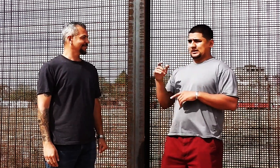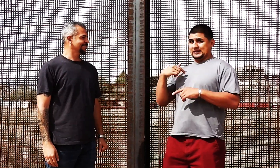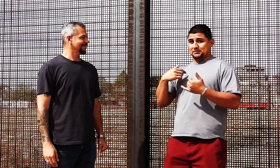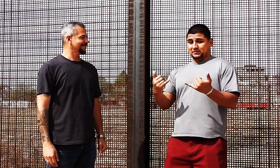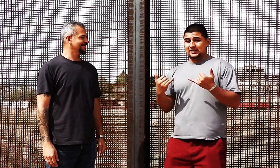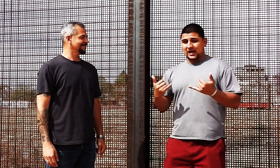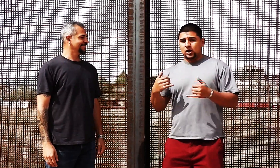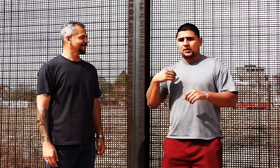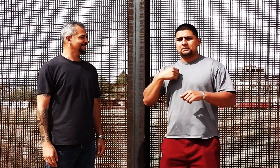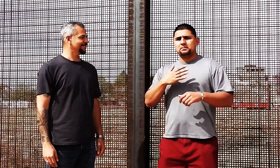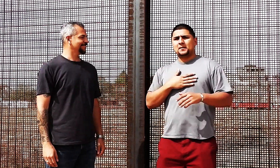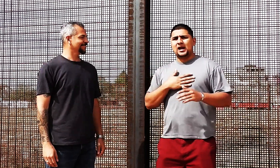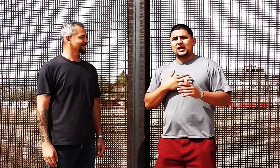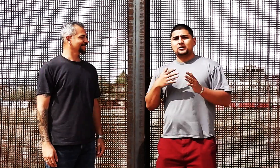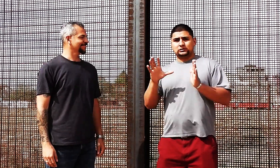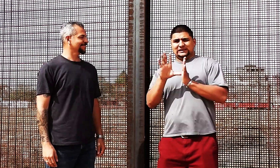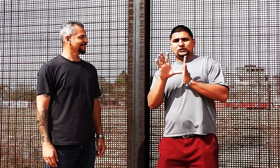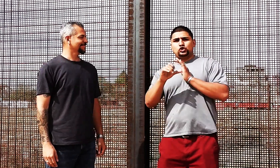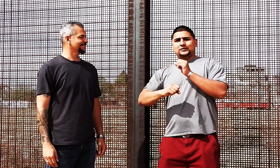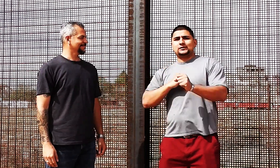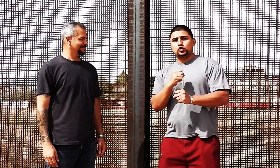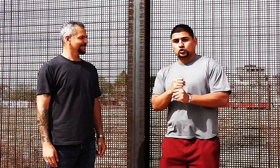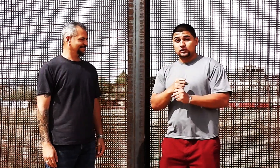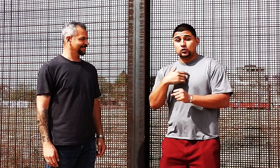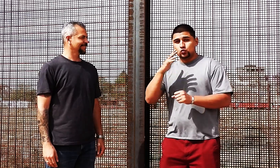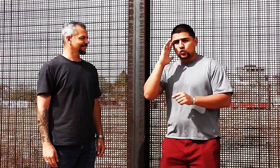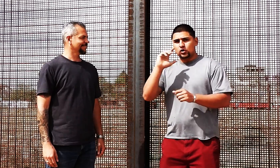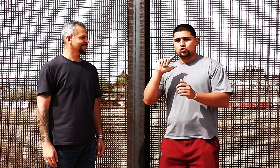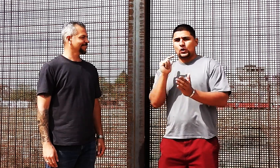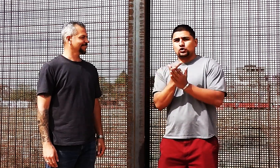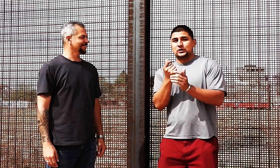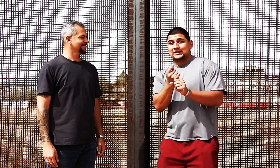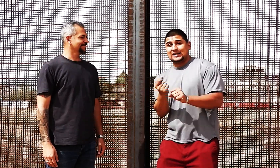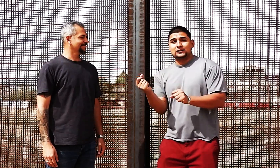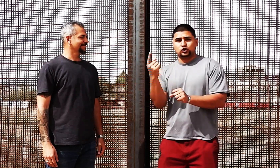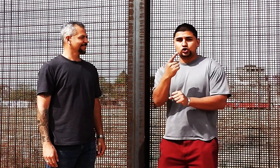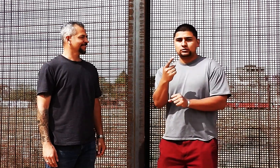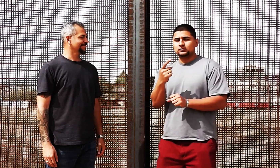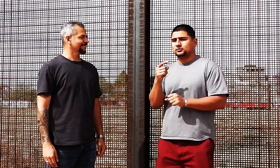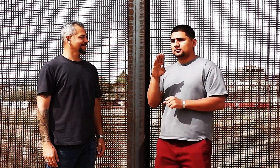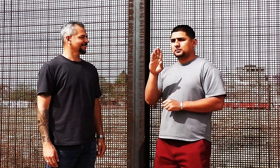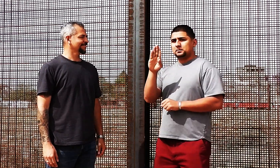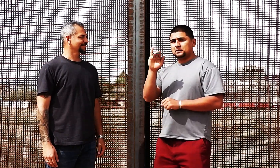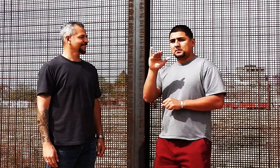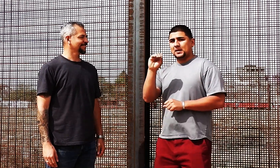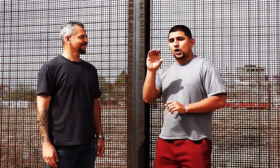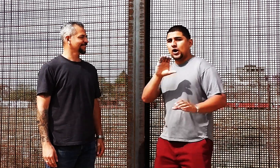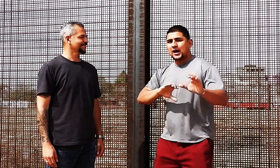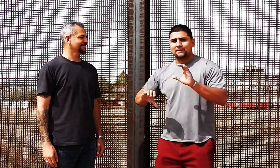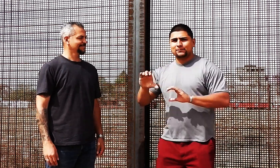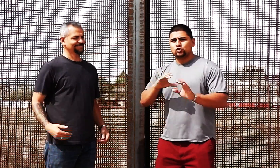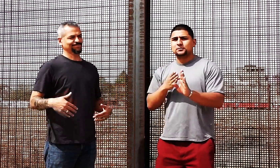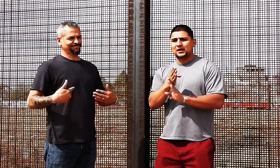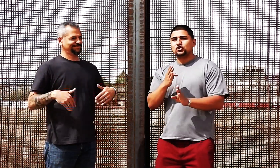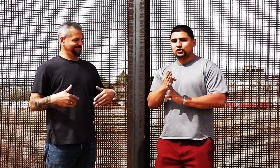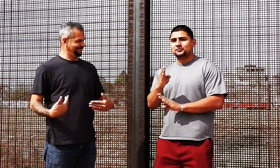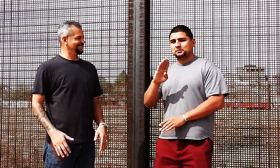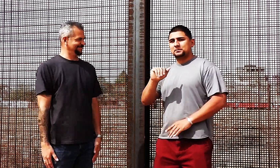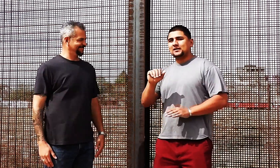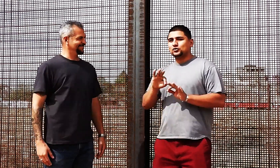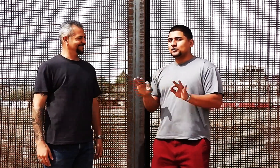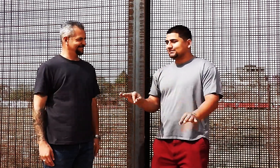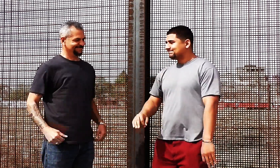I am now at Senior year rand will be graduating next year majoring in Biochemistry BA degree.